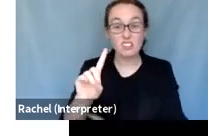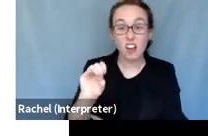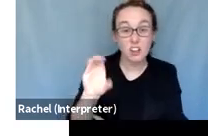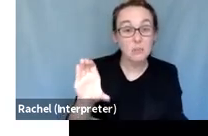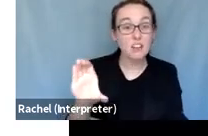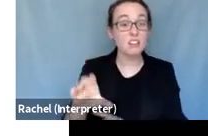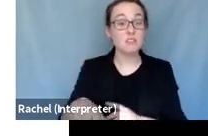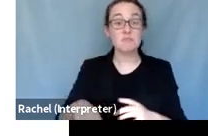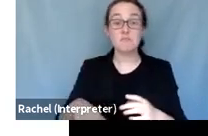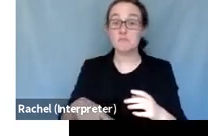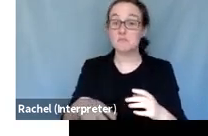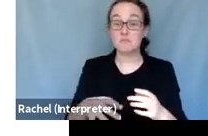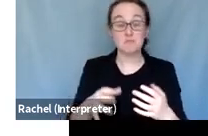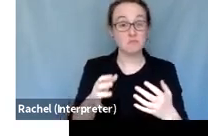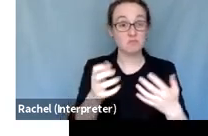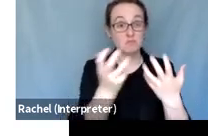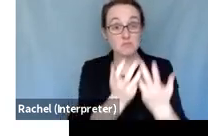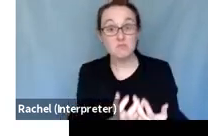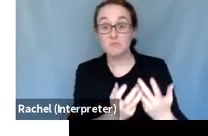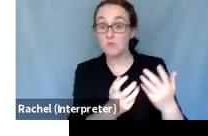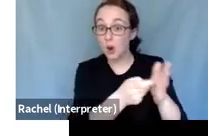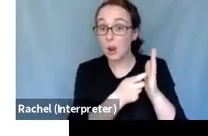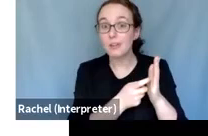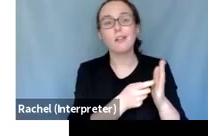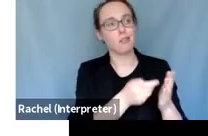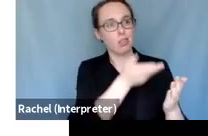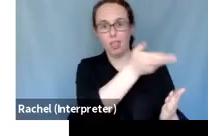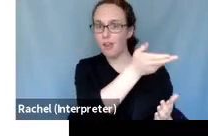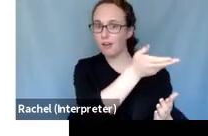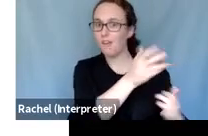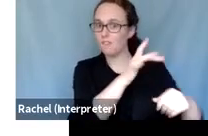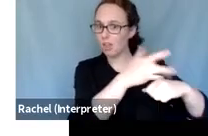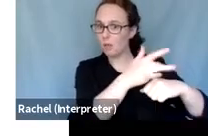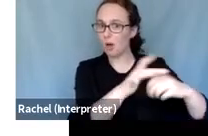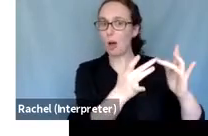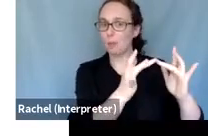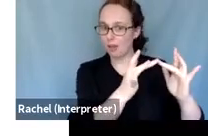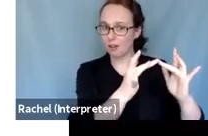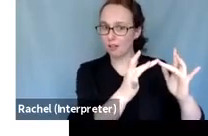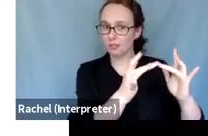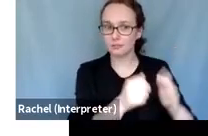Sage Talbot: The system allows for transparency and to streamline communication between students, instructors, and DSP&S staff.